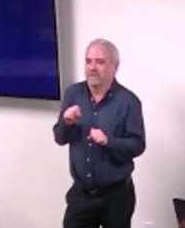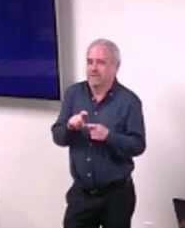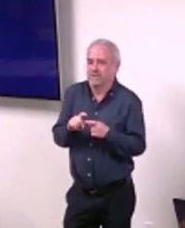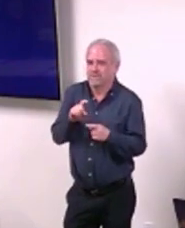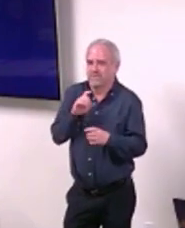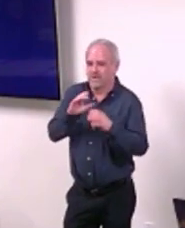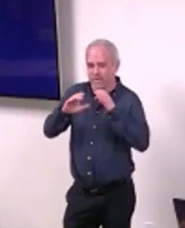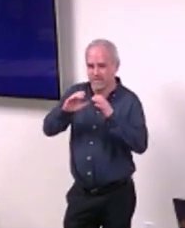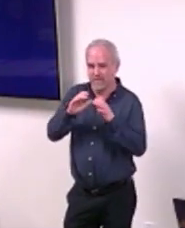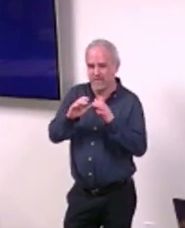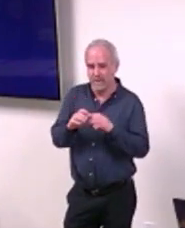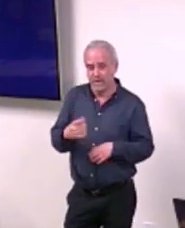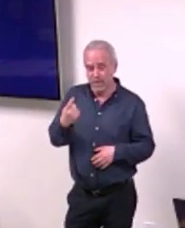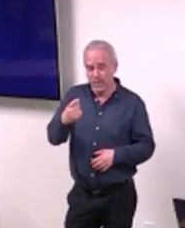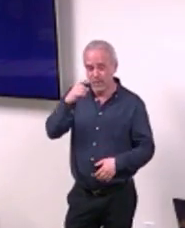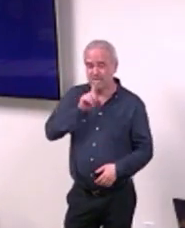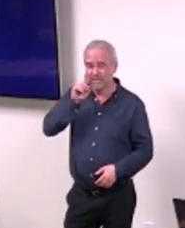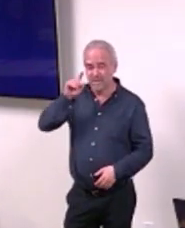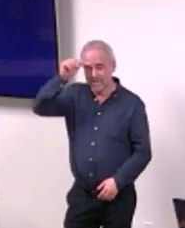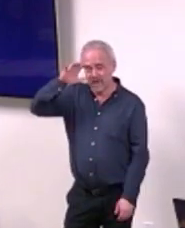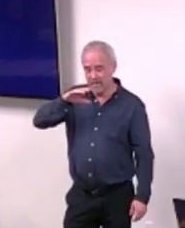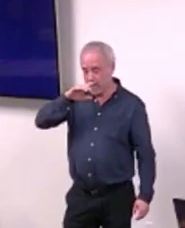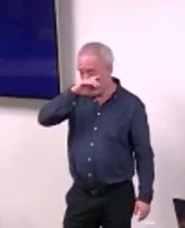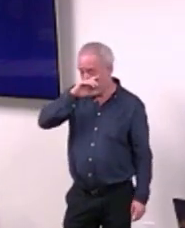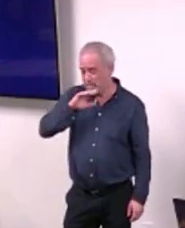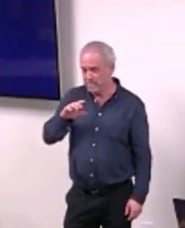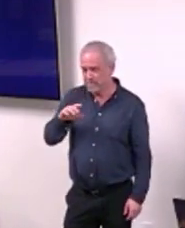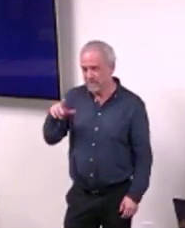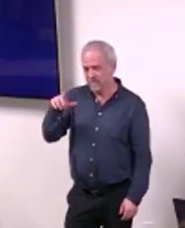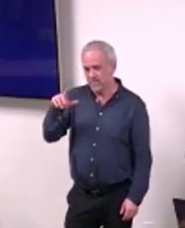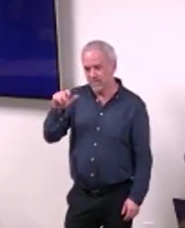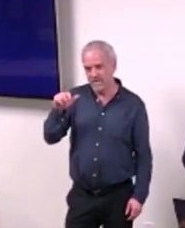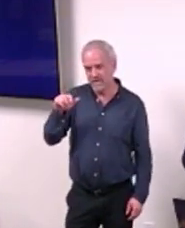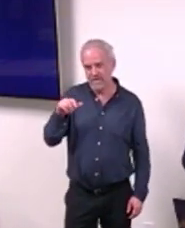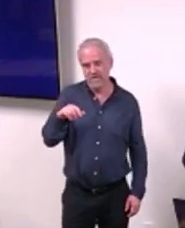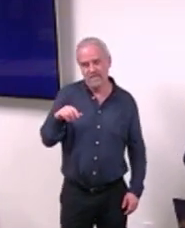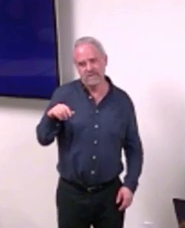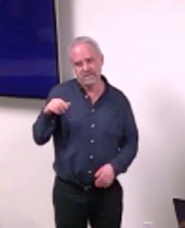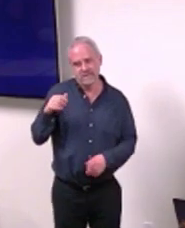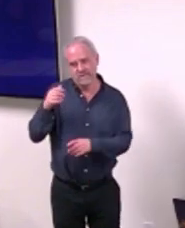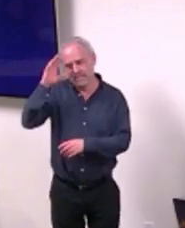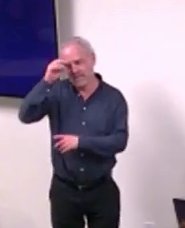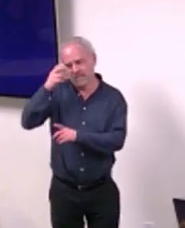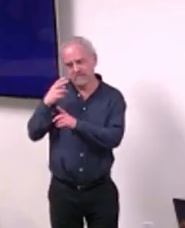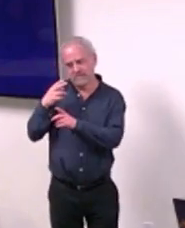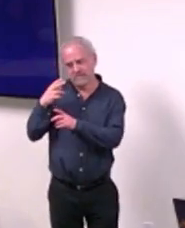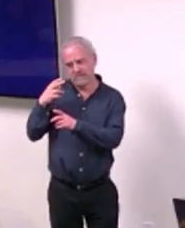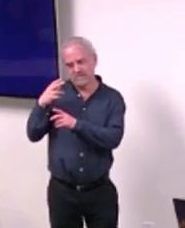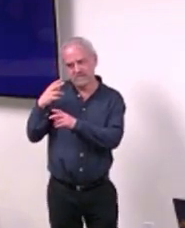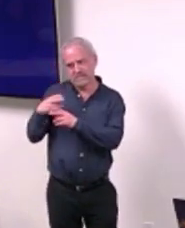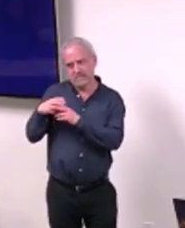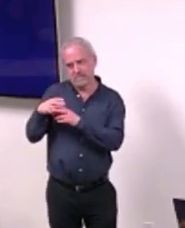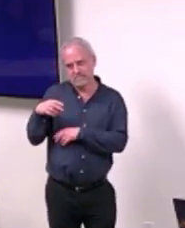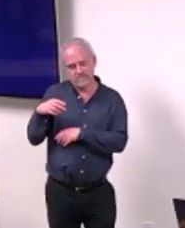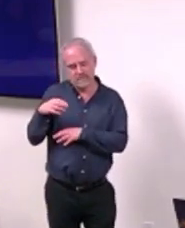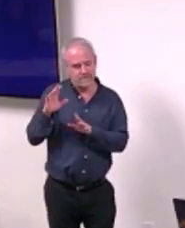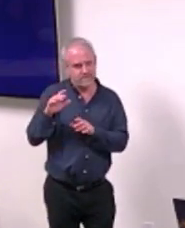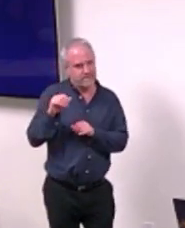We had a deaf guy down in Louisiana named William who was incarcerated for 46 years before he had a videophone.